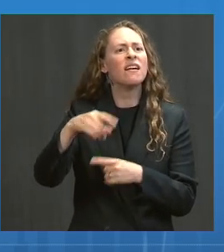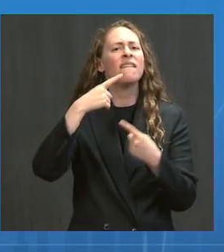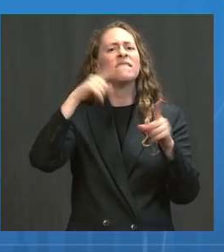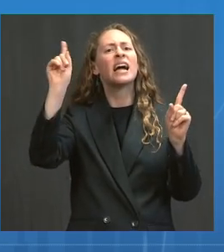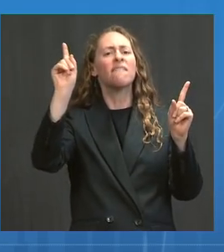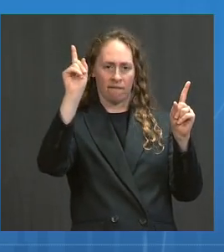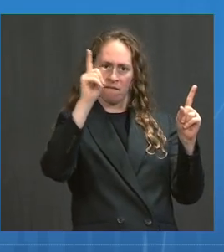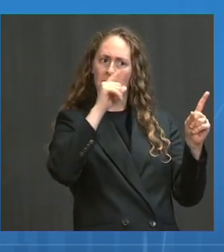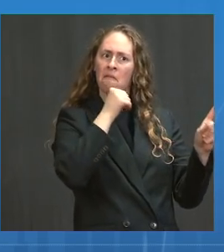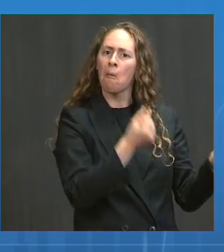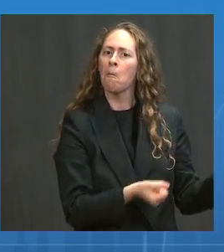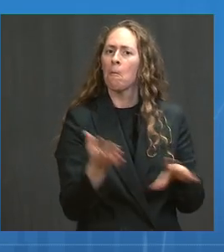Next slide.